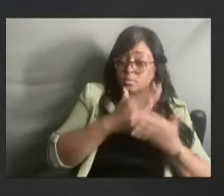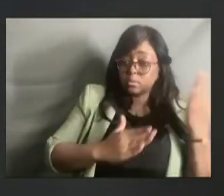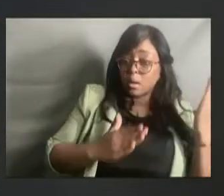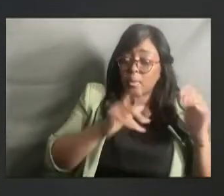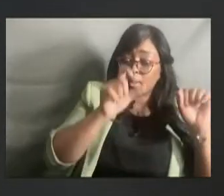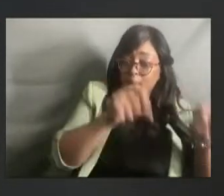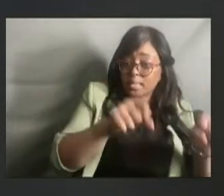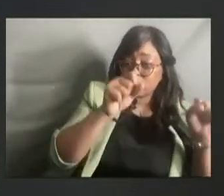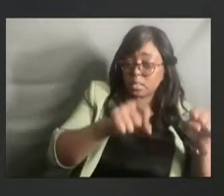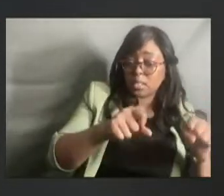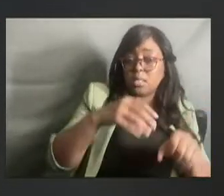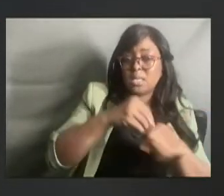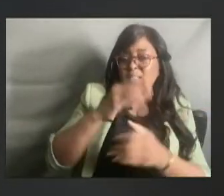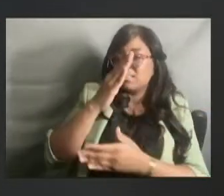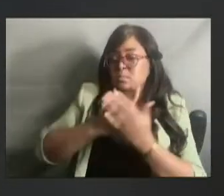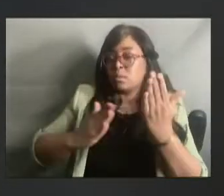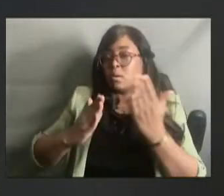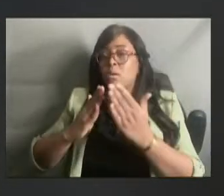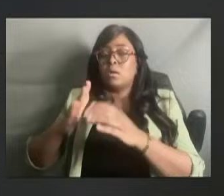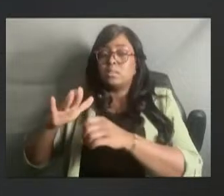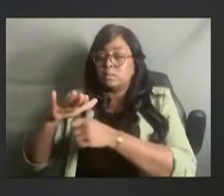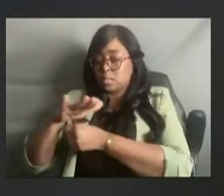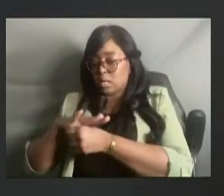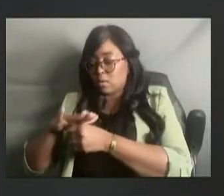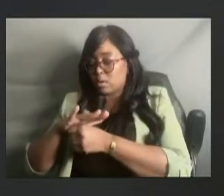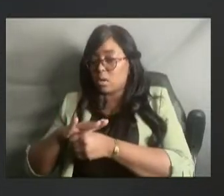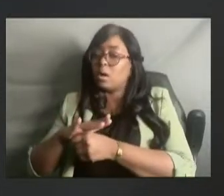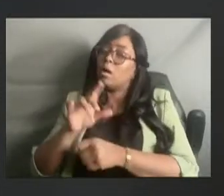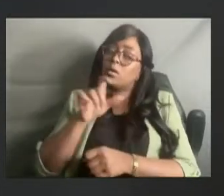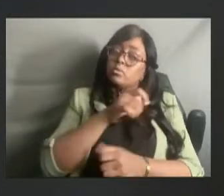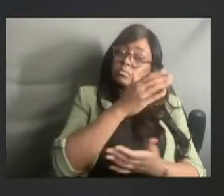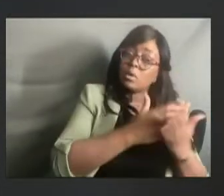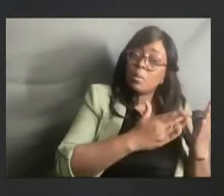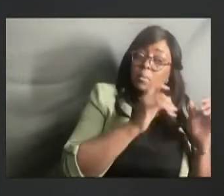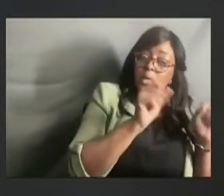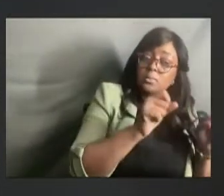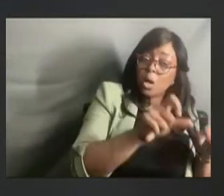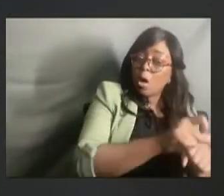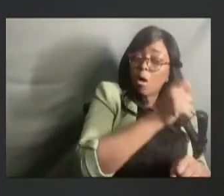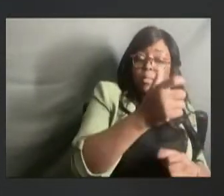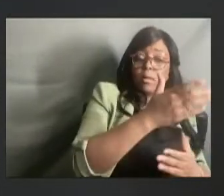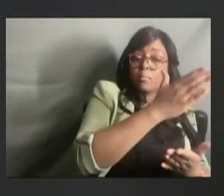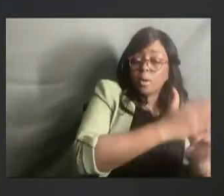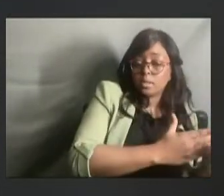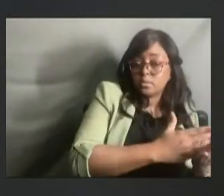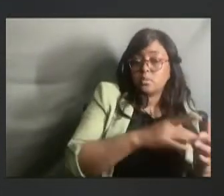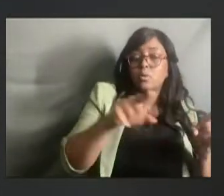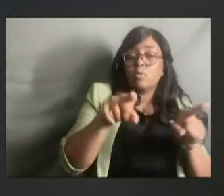speech pathologists. We have some capacity in some parts of